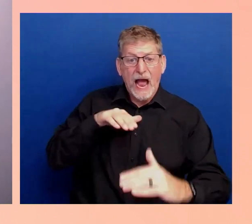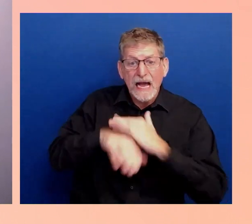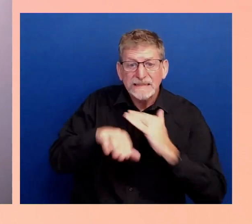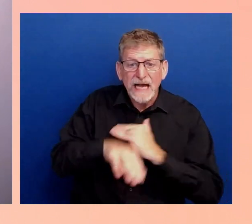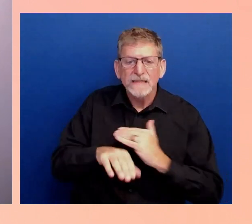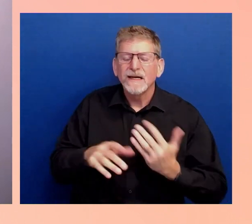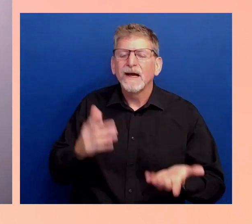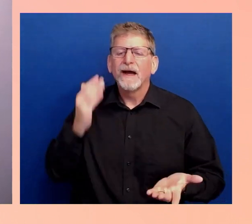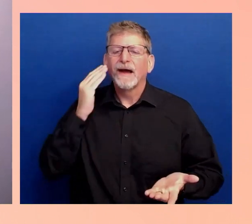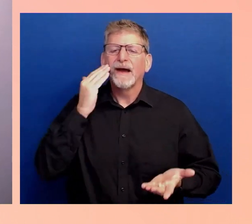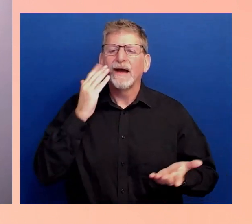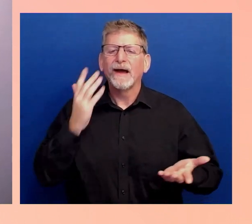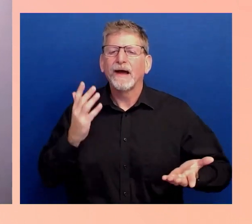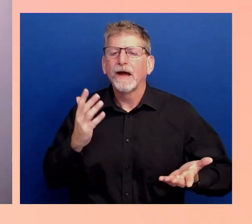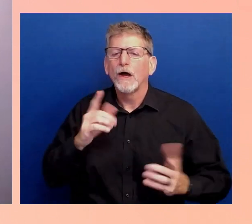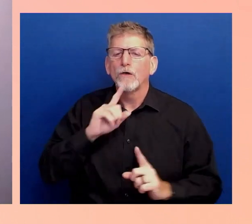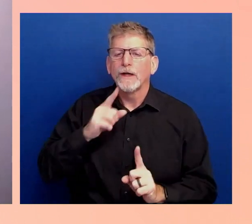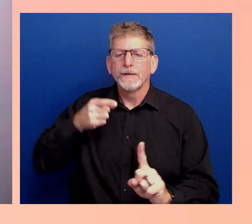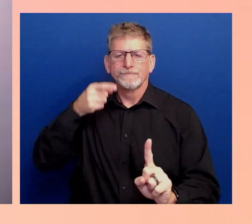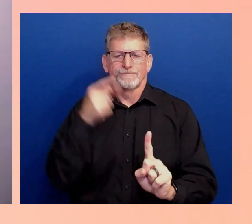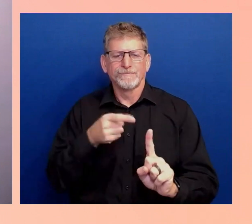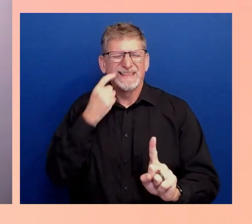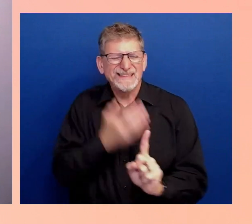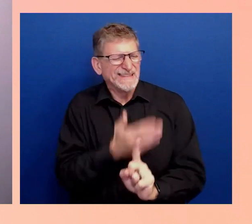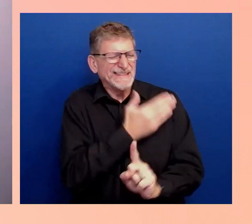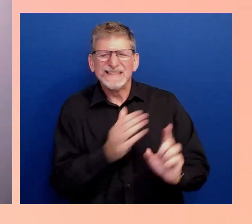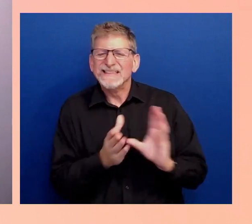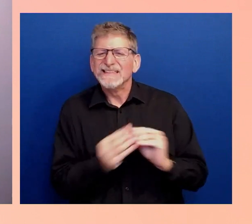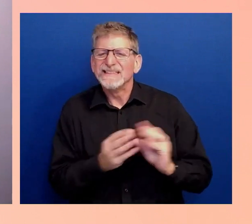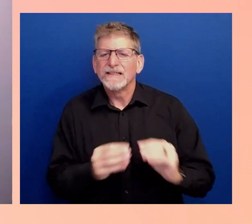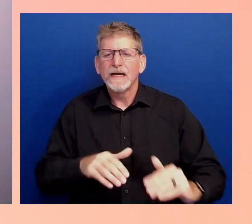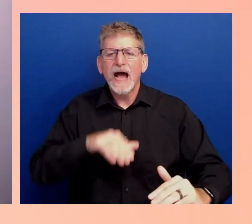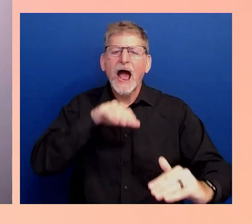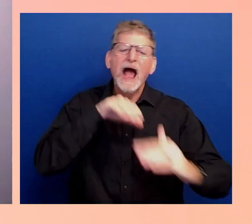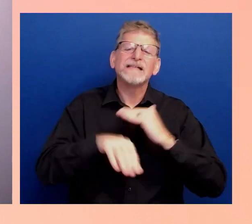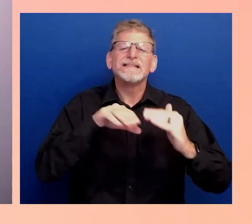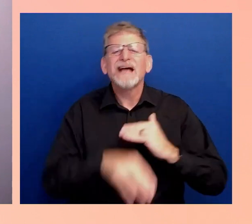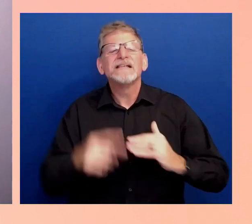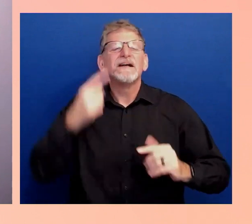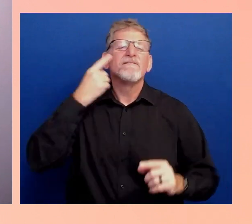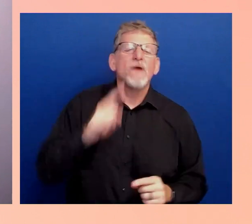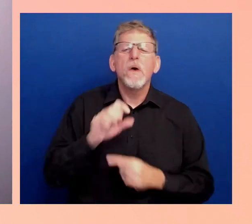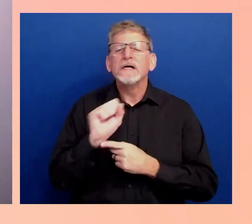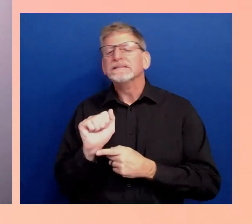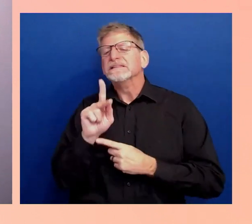says access for the sake of access or inclusion, is not necessarily liberatory,